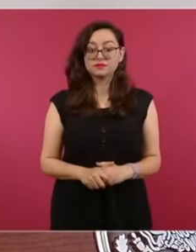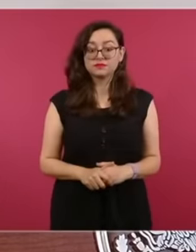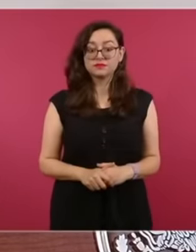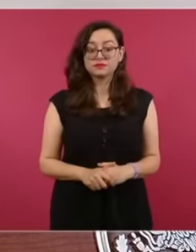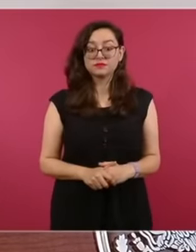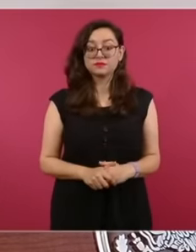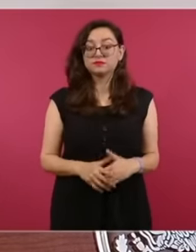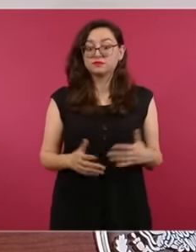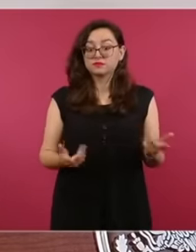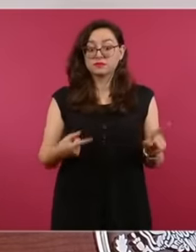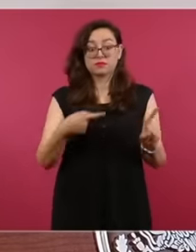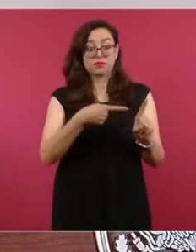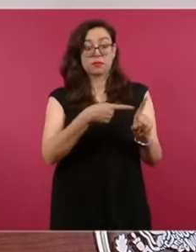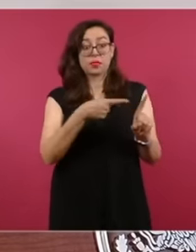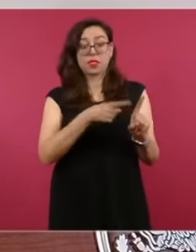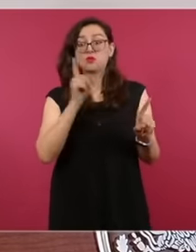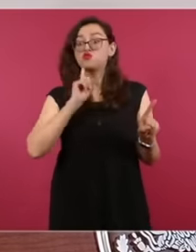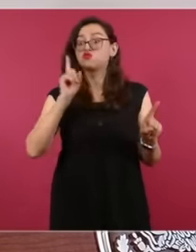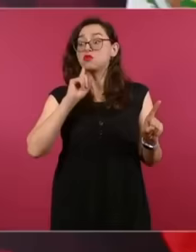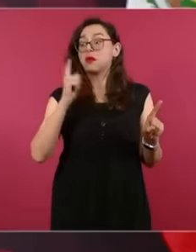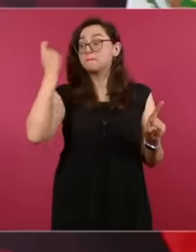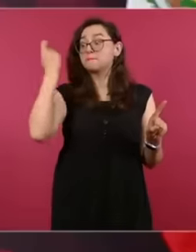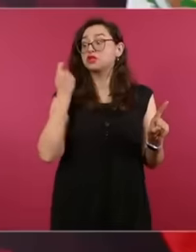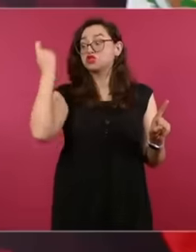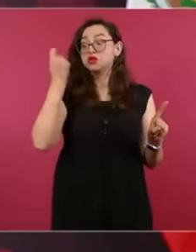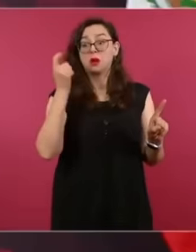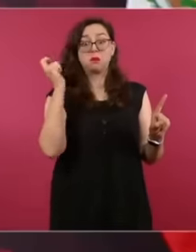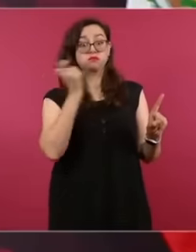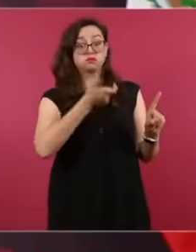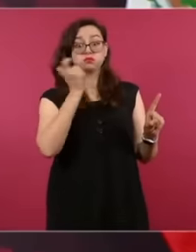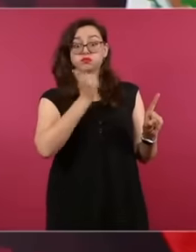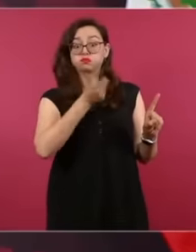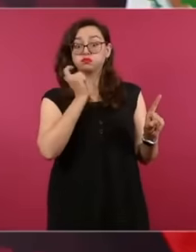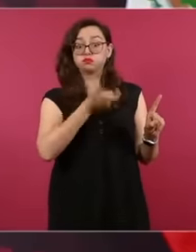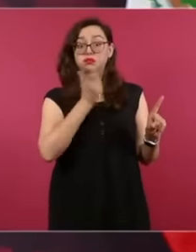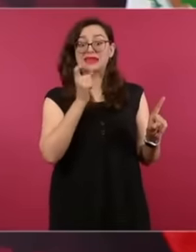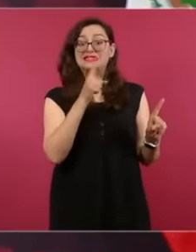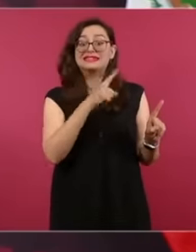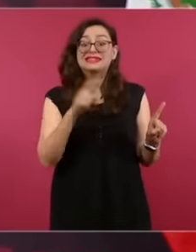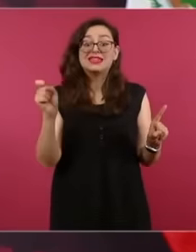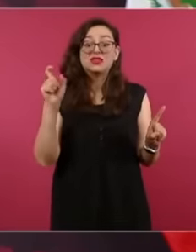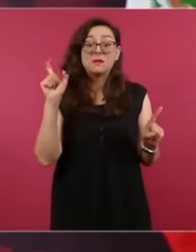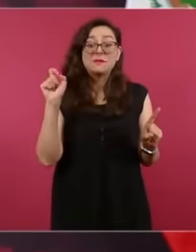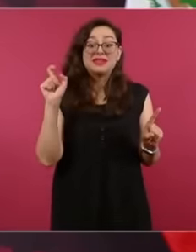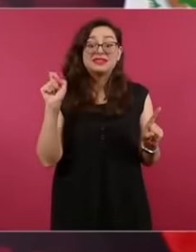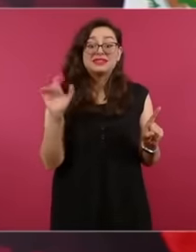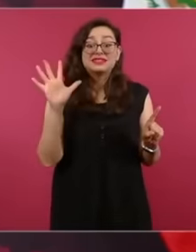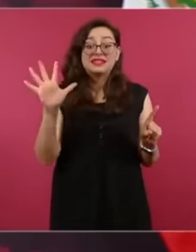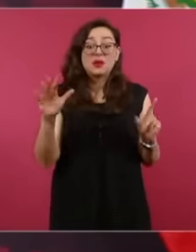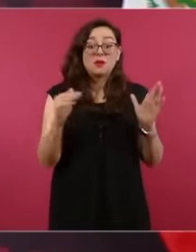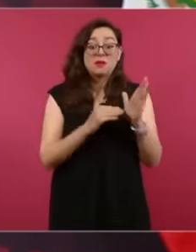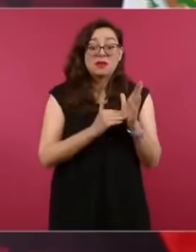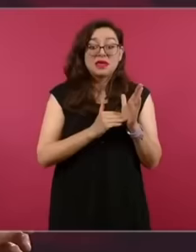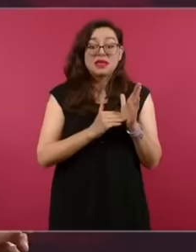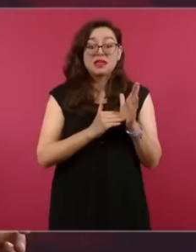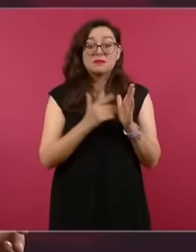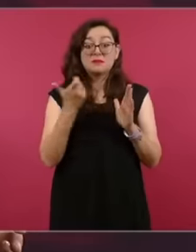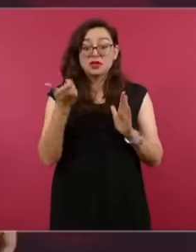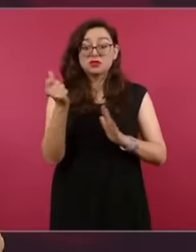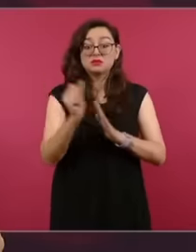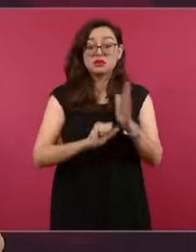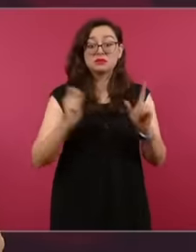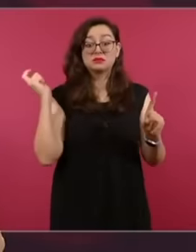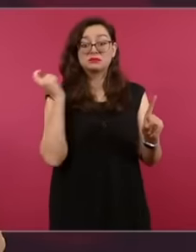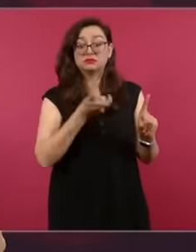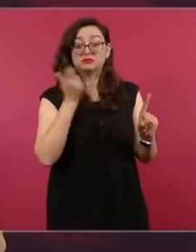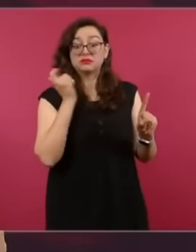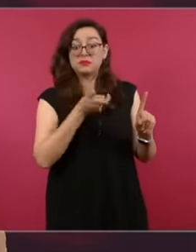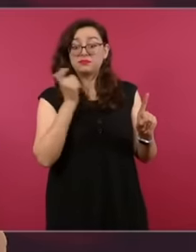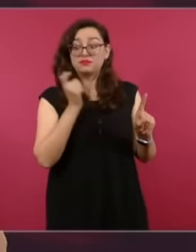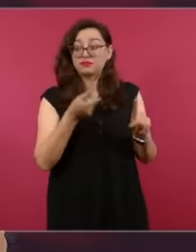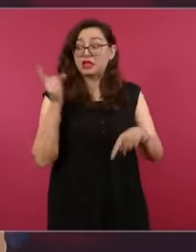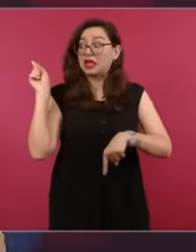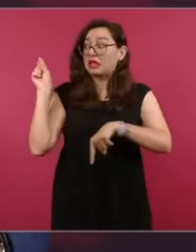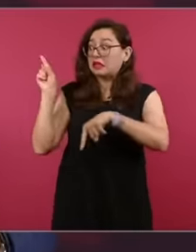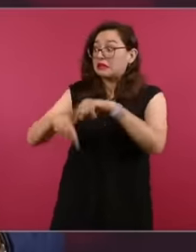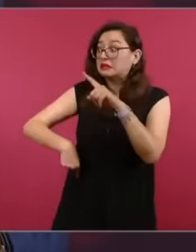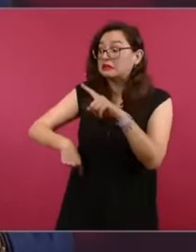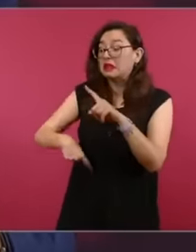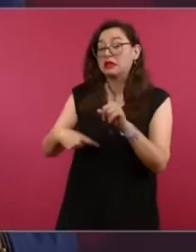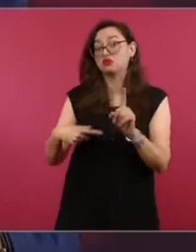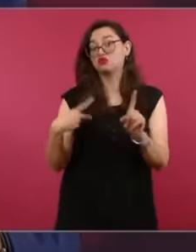they take away her pension of the 125,000 pesos, she will be left without resources, her subsistence will be affected,